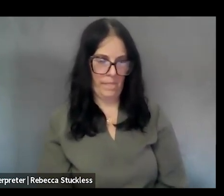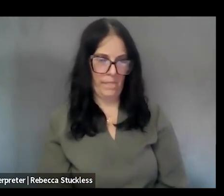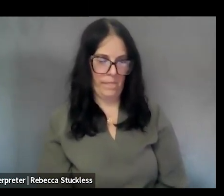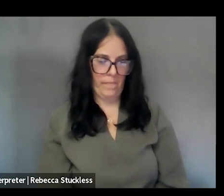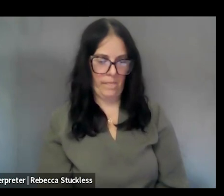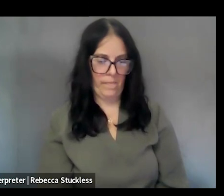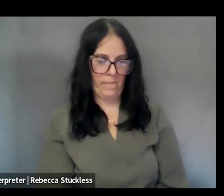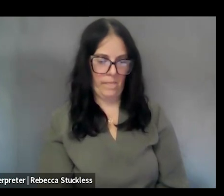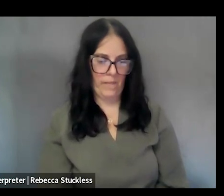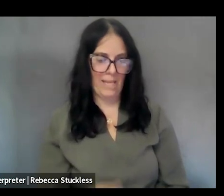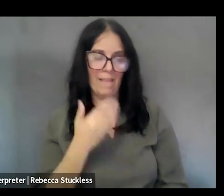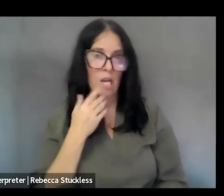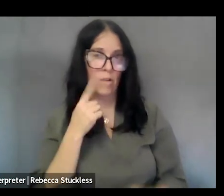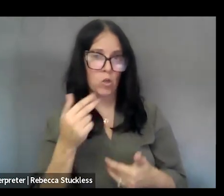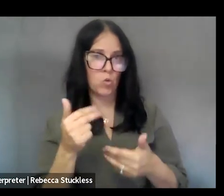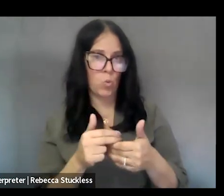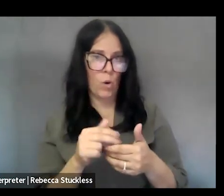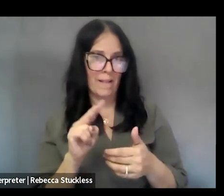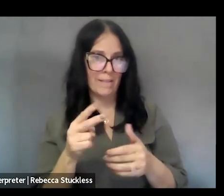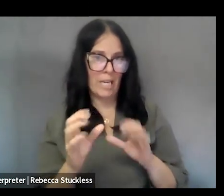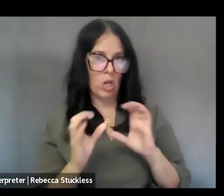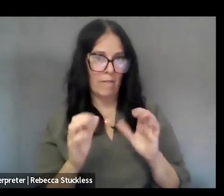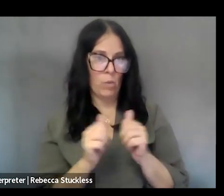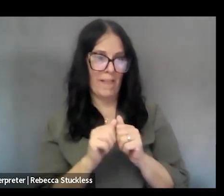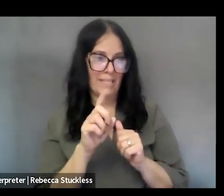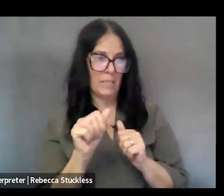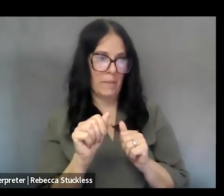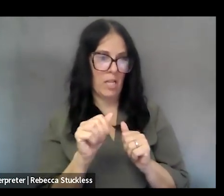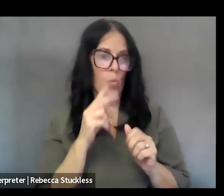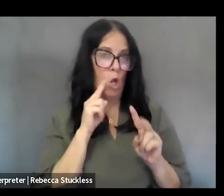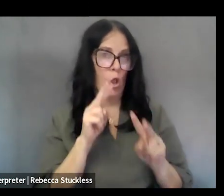year's Disability and Health webinar series . We are looking forward into diving into a